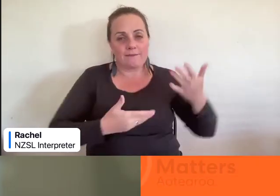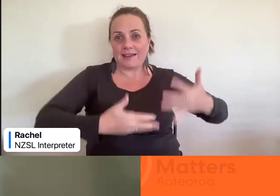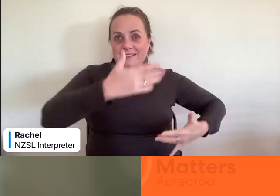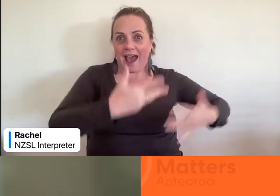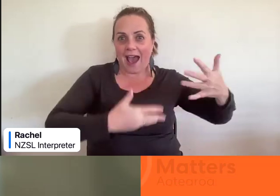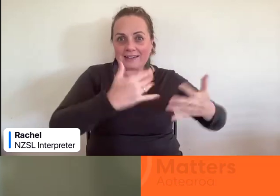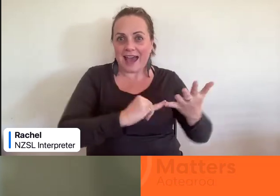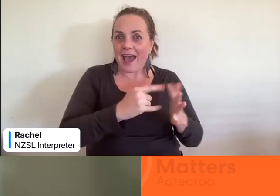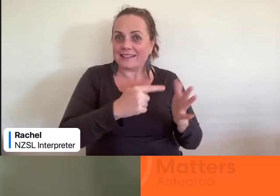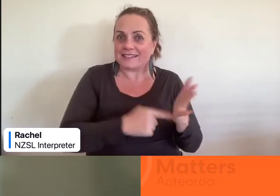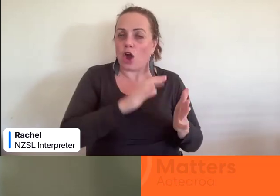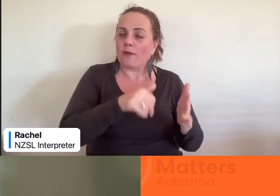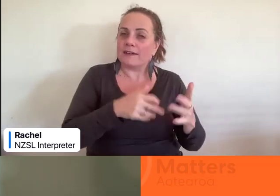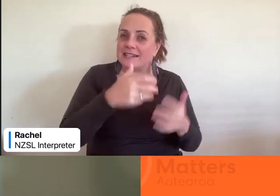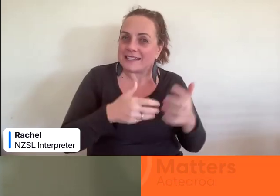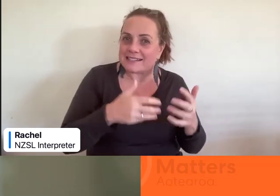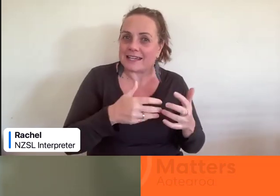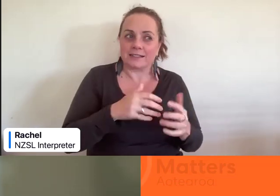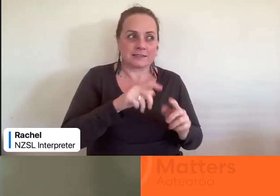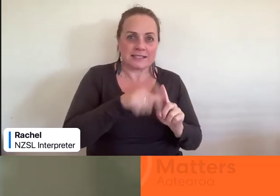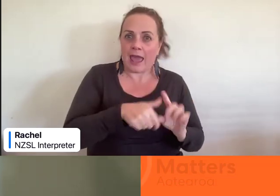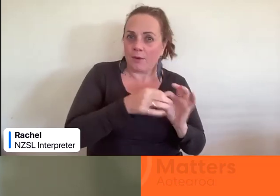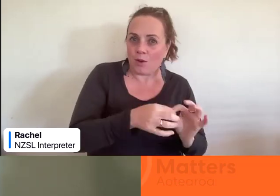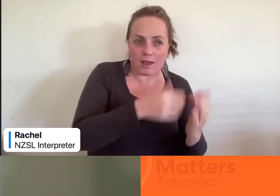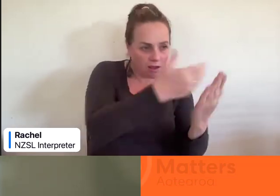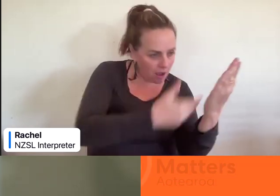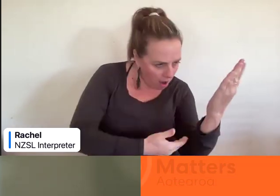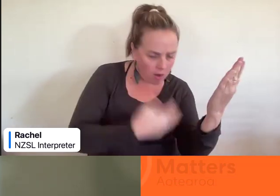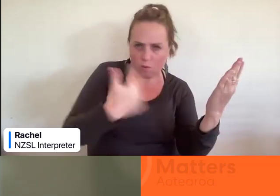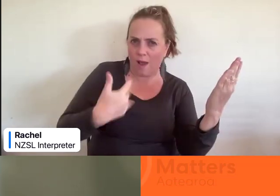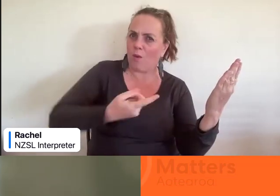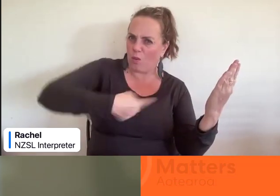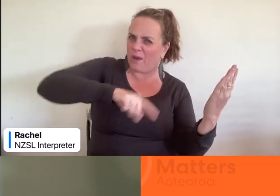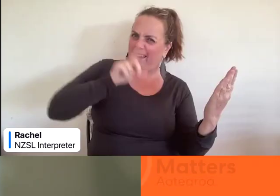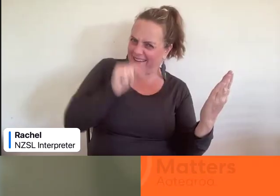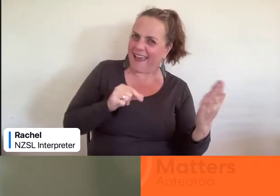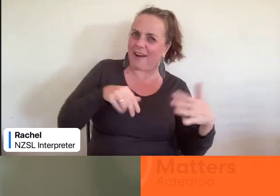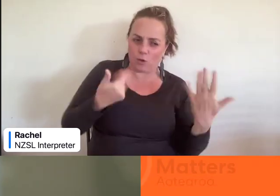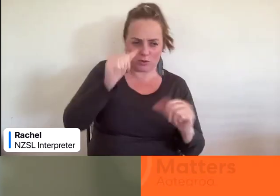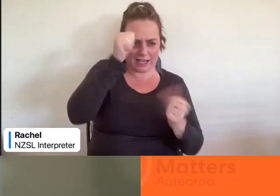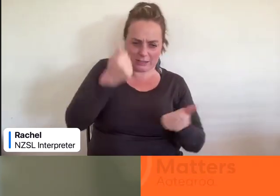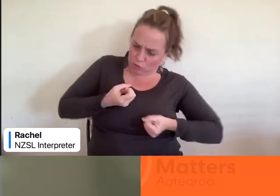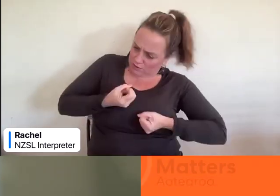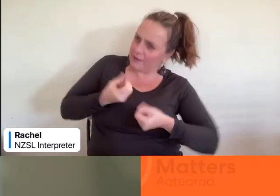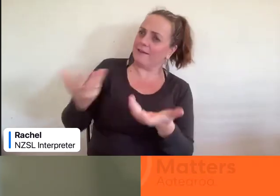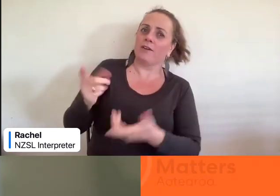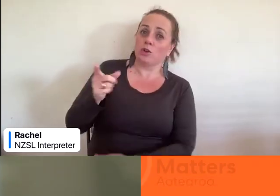of our statistics and everything, we are capable of providing the expertise that they wanted.